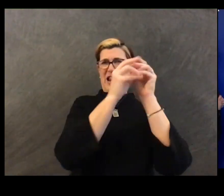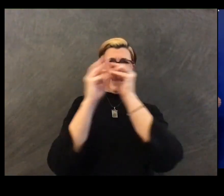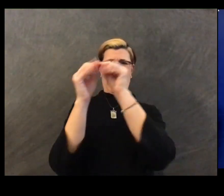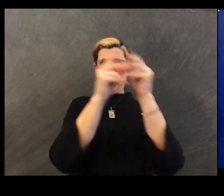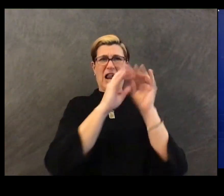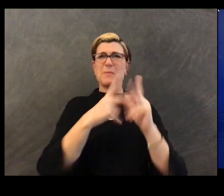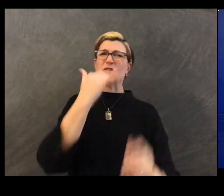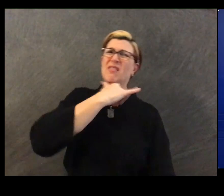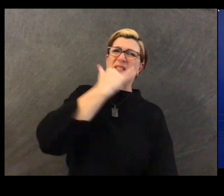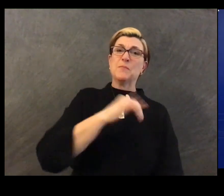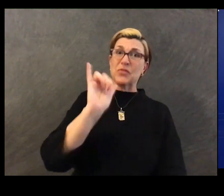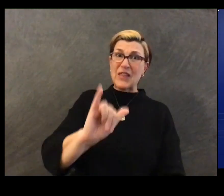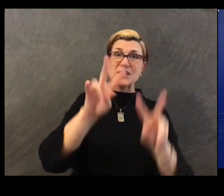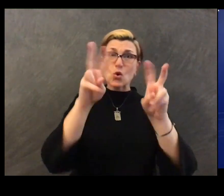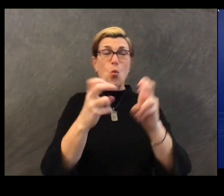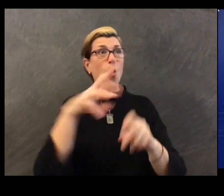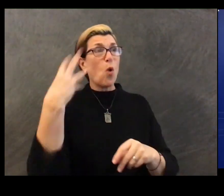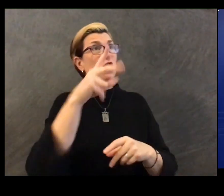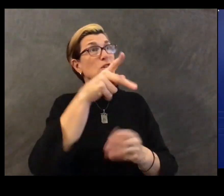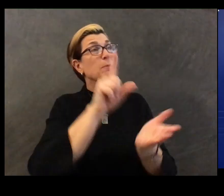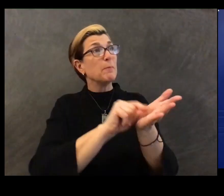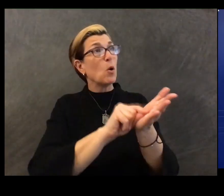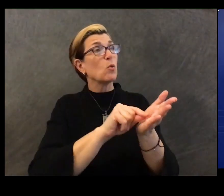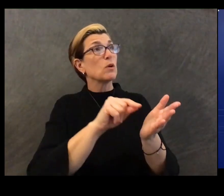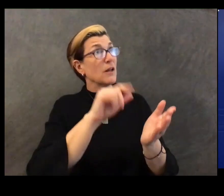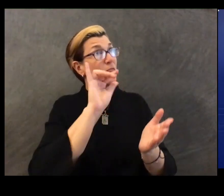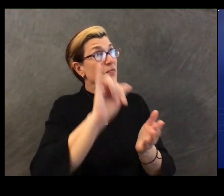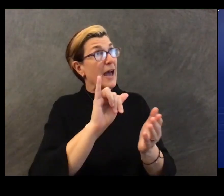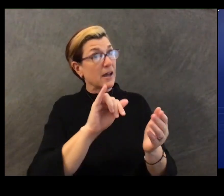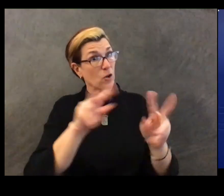Washington Post you were accurately quoted correct I'm accurately quoted in